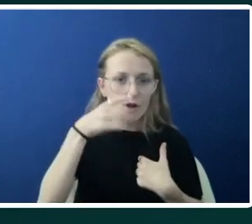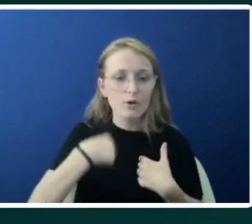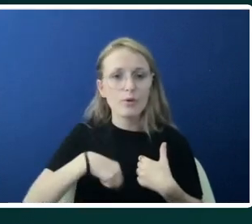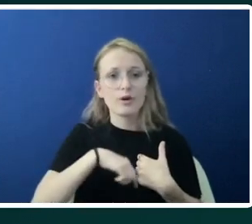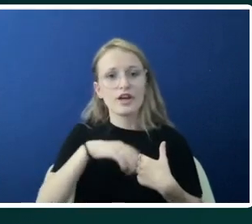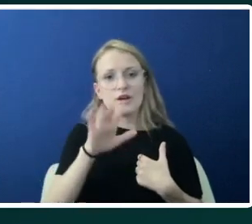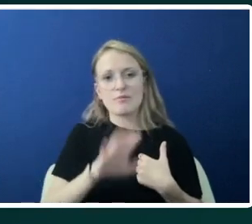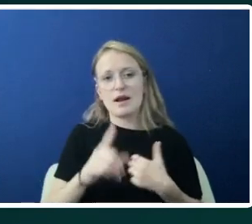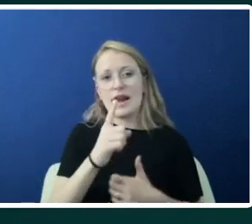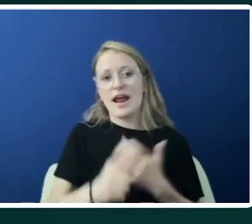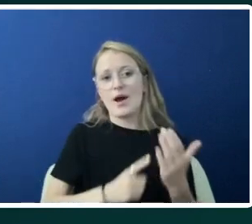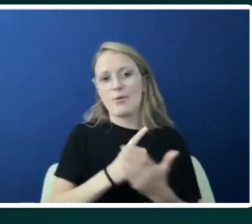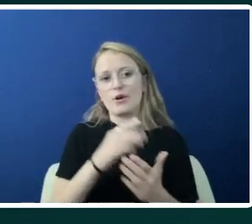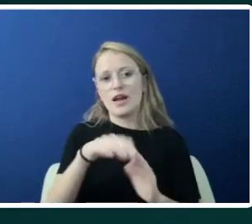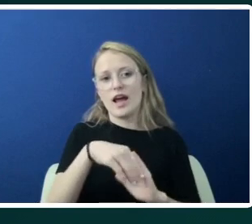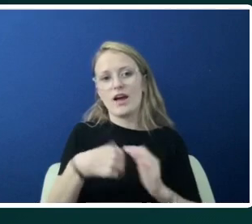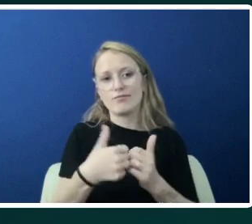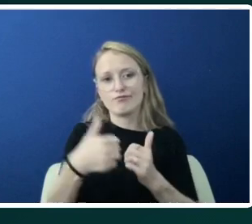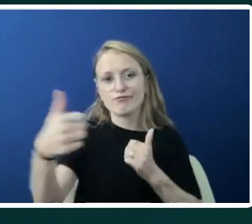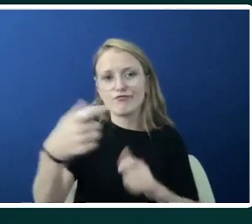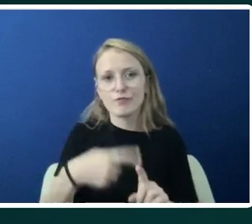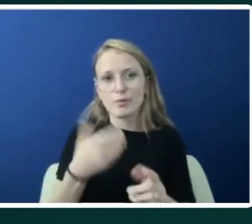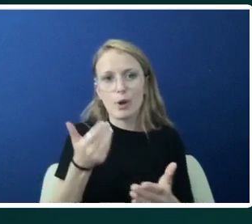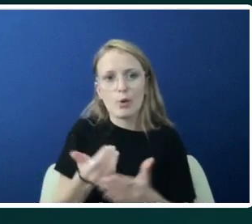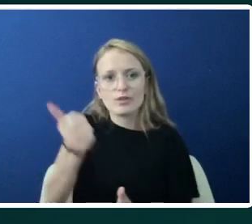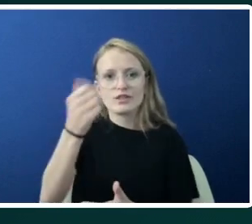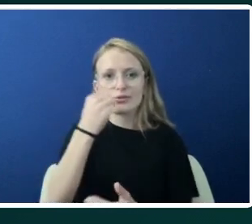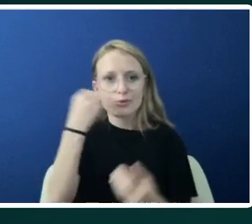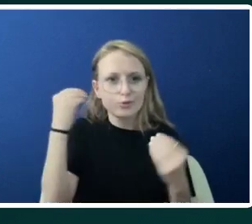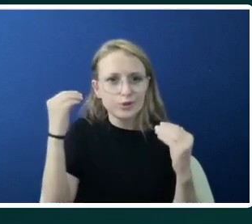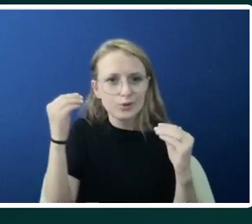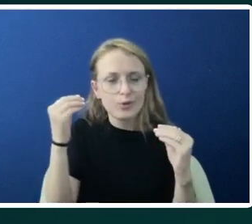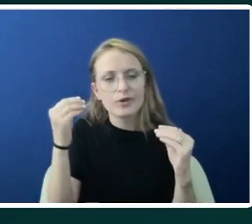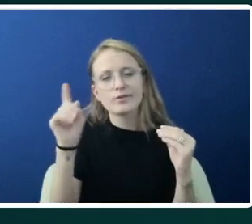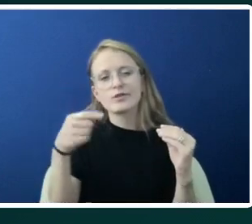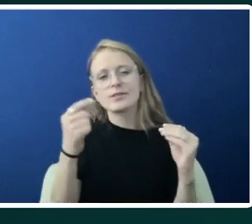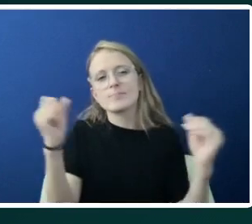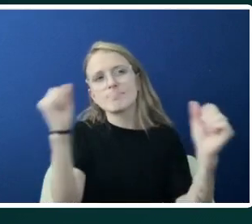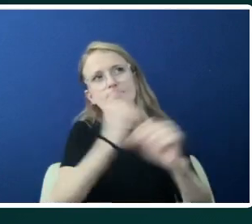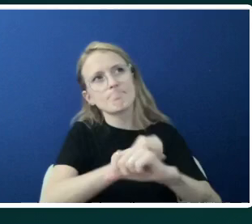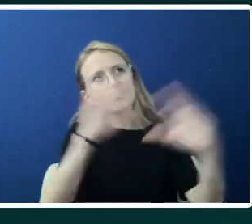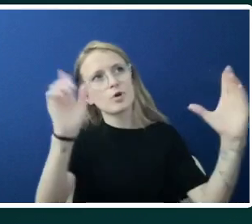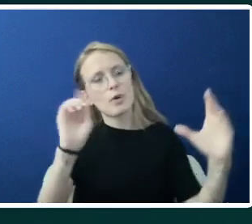store, just to kind of give you an idea of, you know, where my students are coming from. So,